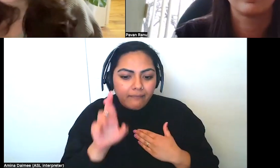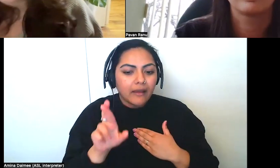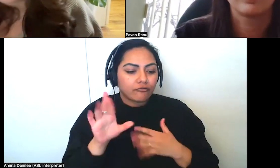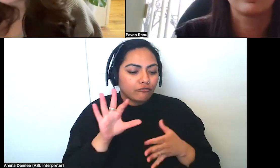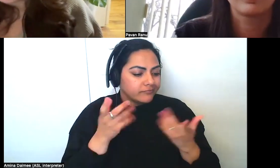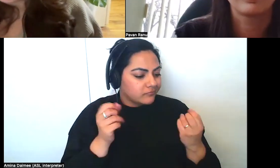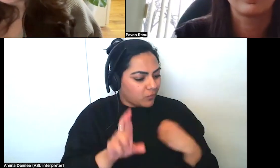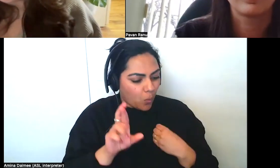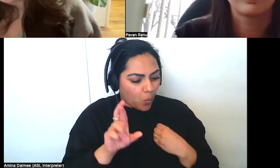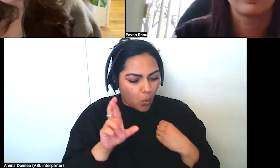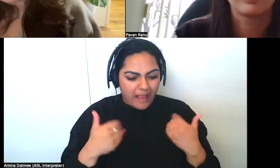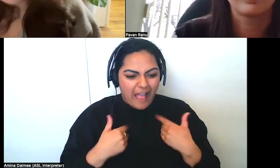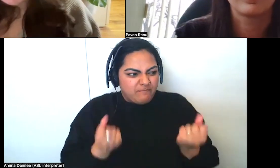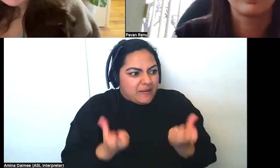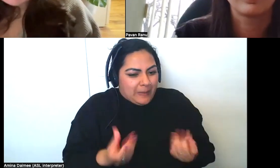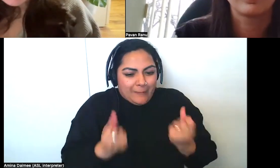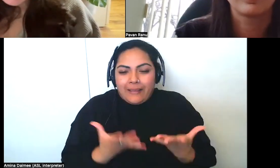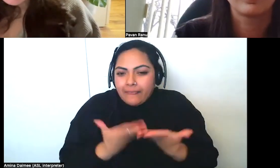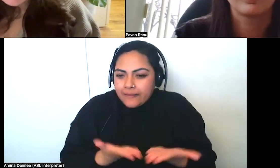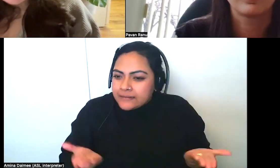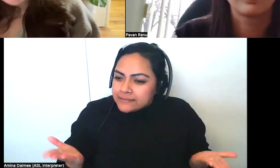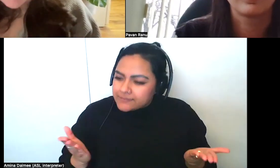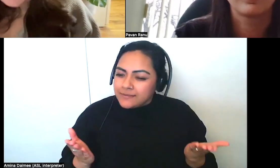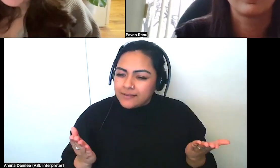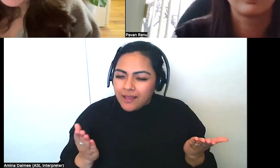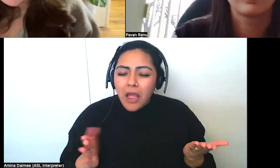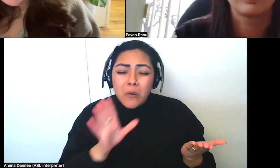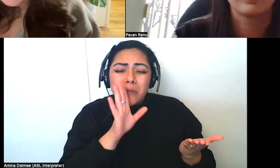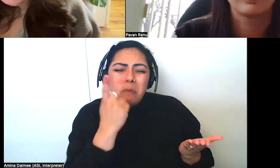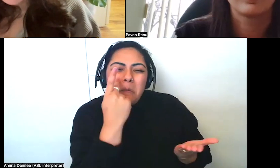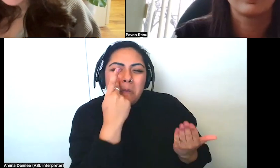and I think what'll be interesting is looking over the next year to see how the market performs.